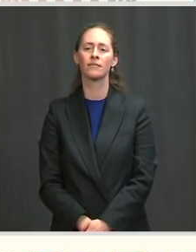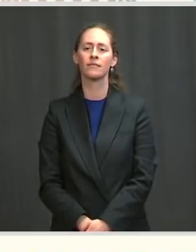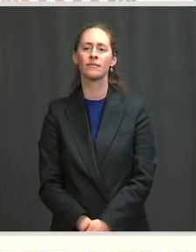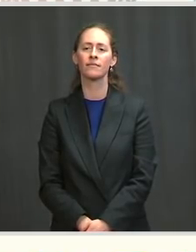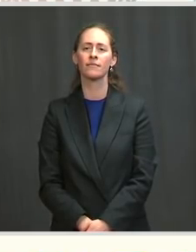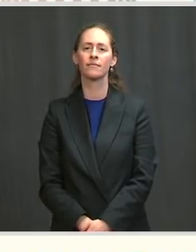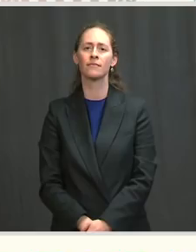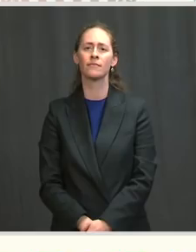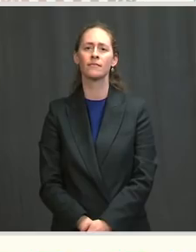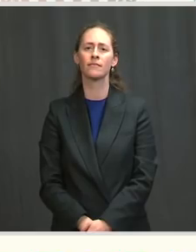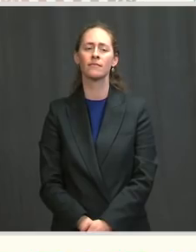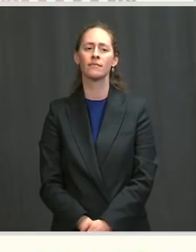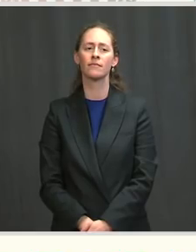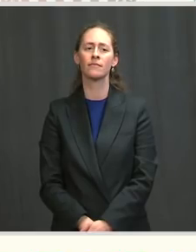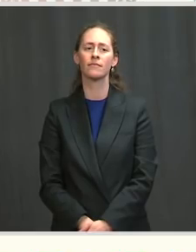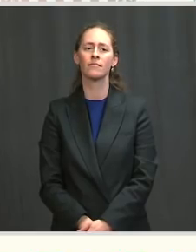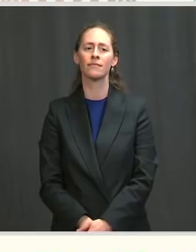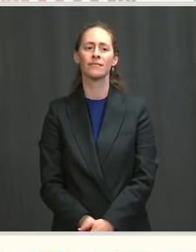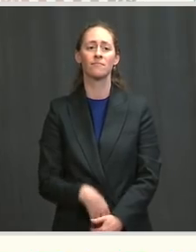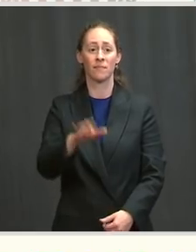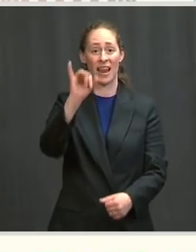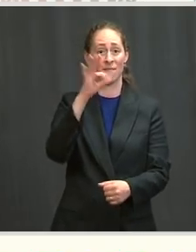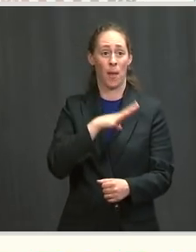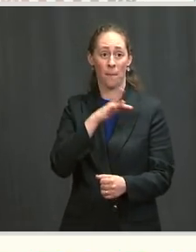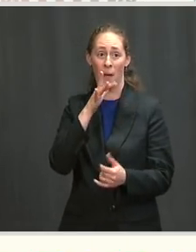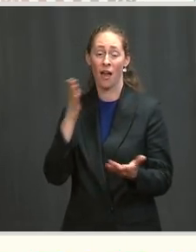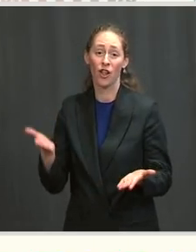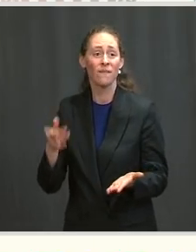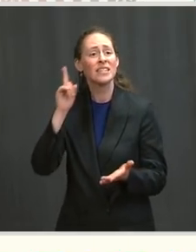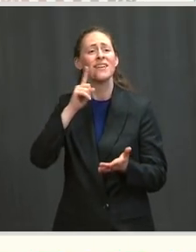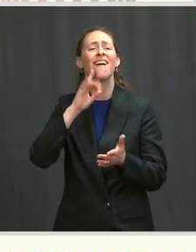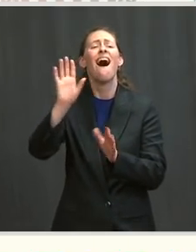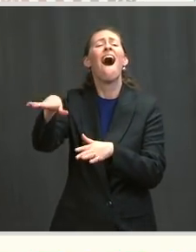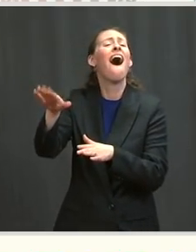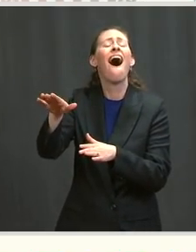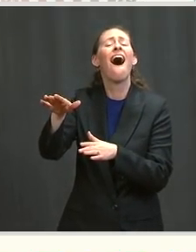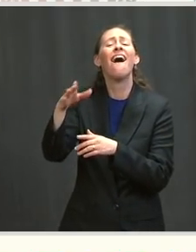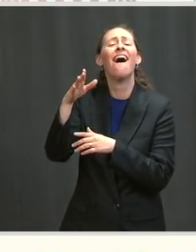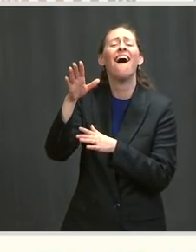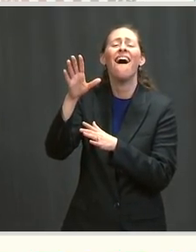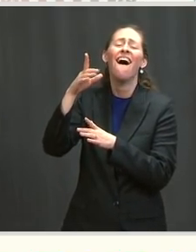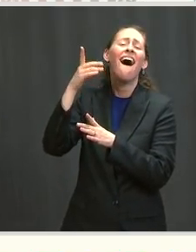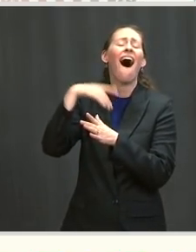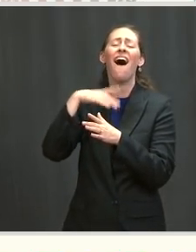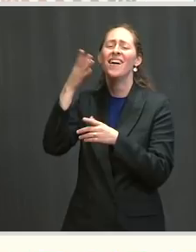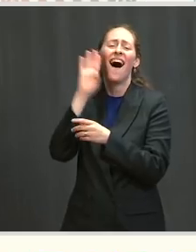If my mother were here, she'd look at you and say, "Honey, God love you, dear." God love you --